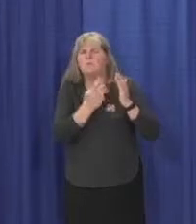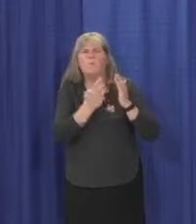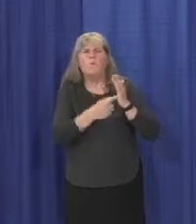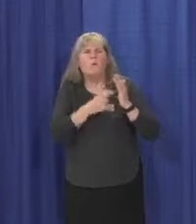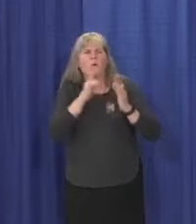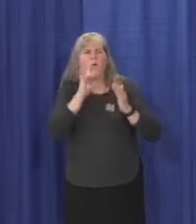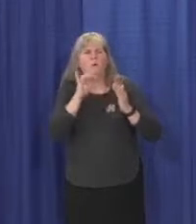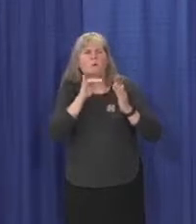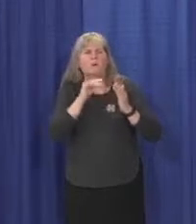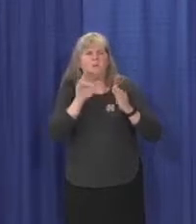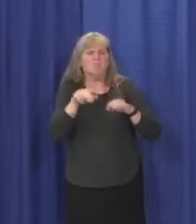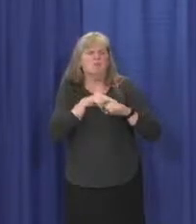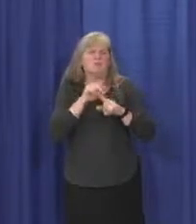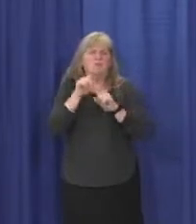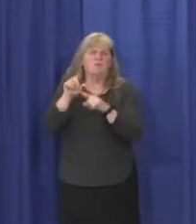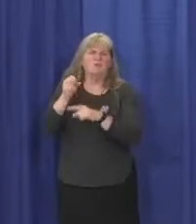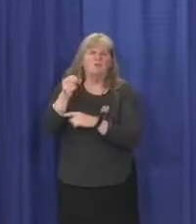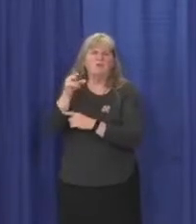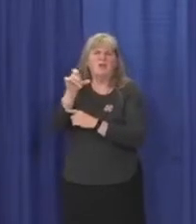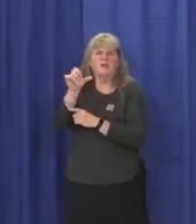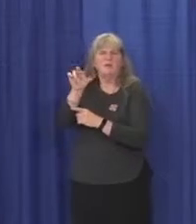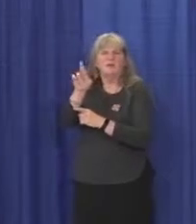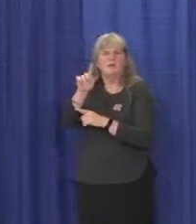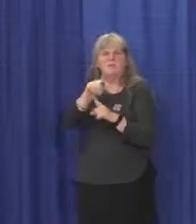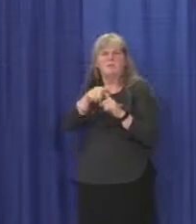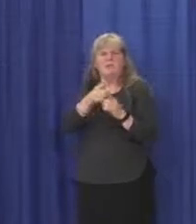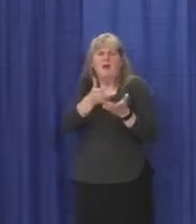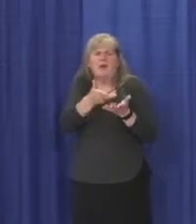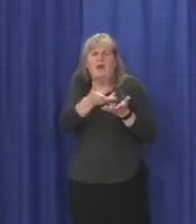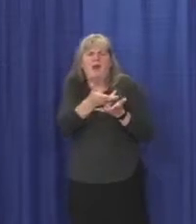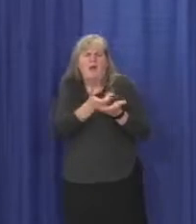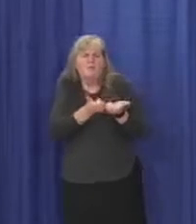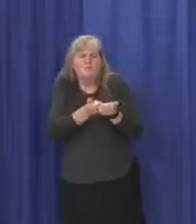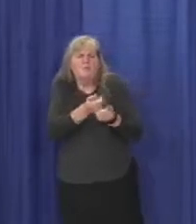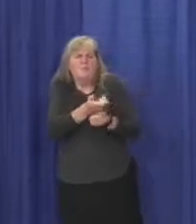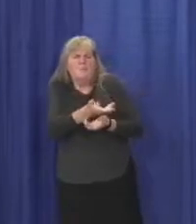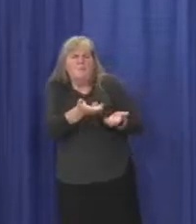For those who may not had to the shelter or having difficulty